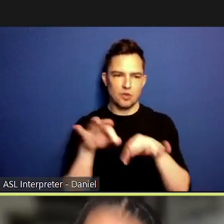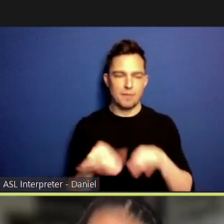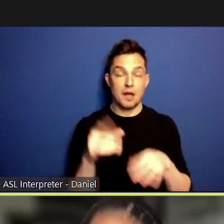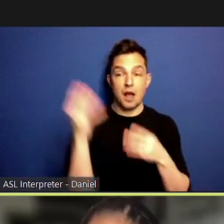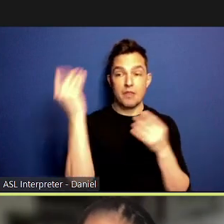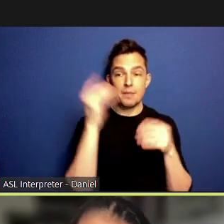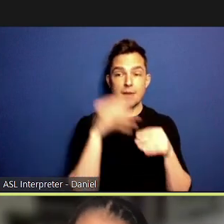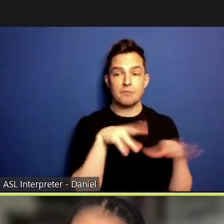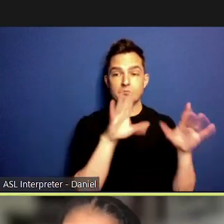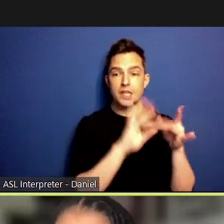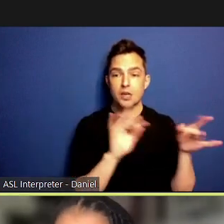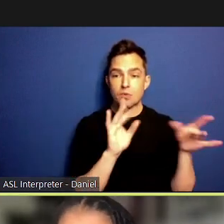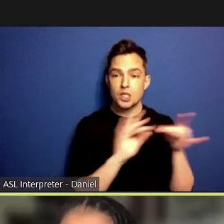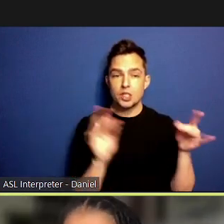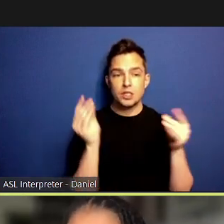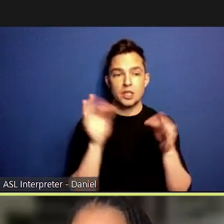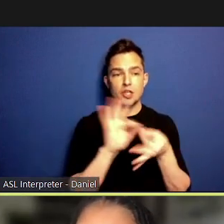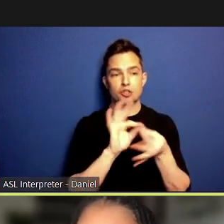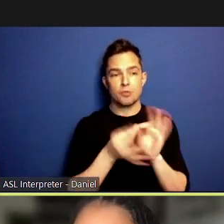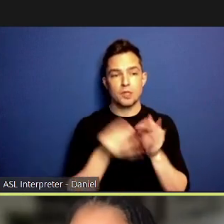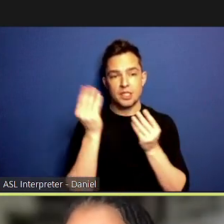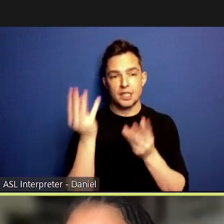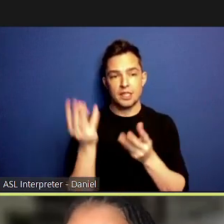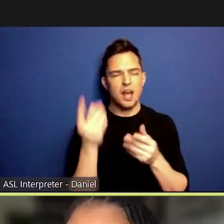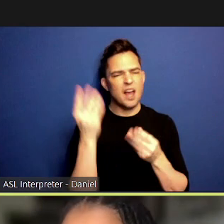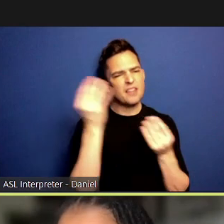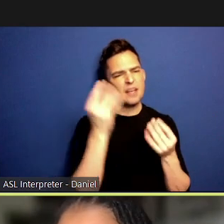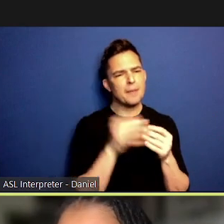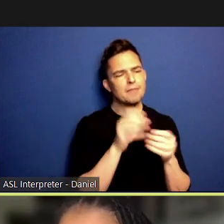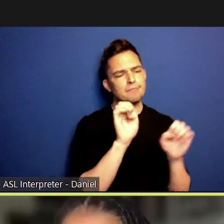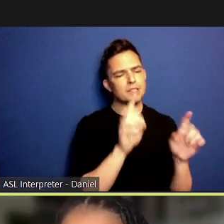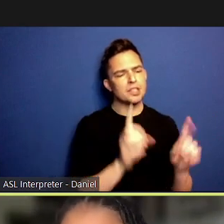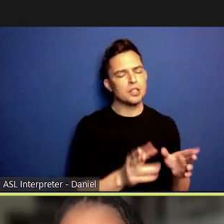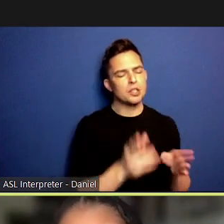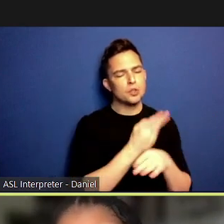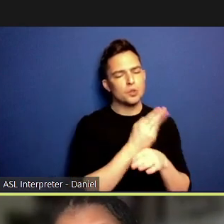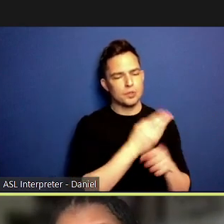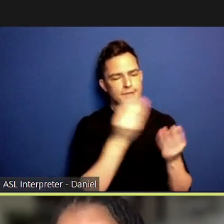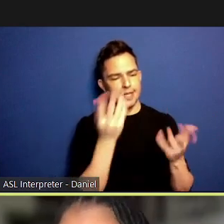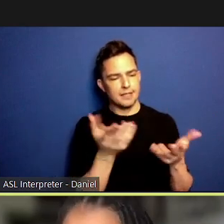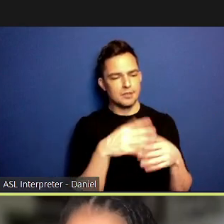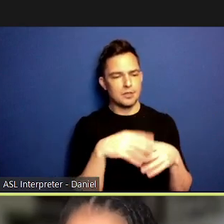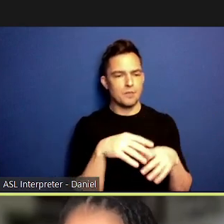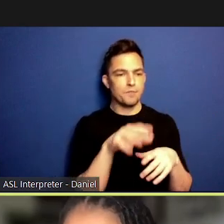of data. For example, I think about how educators use data to normalize conceptions of differences,